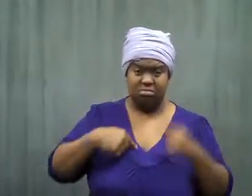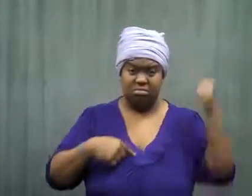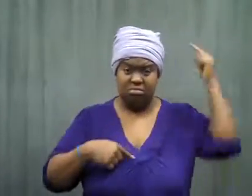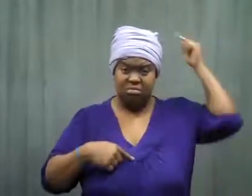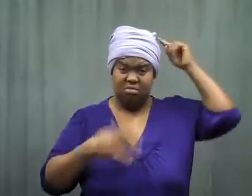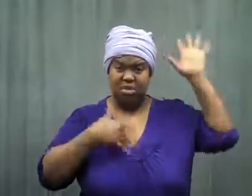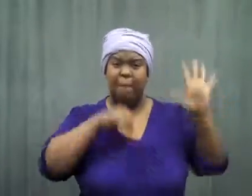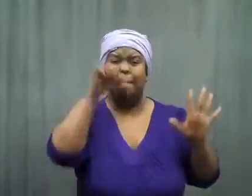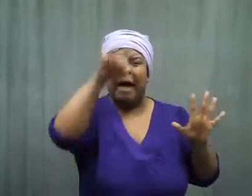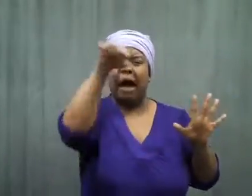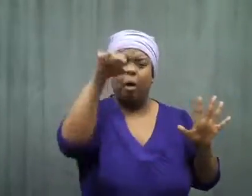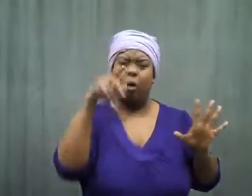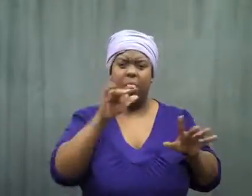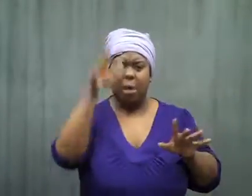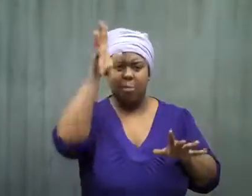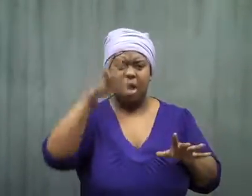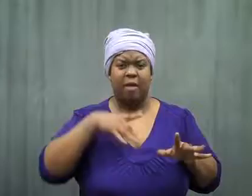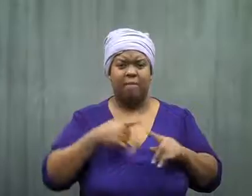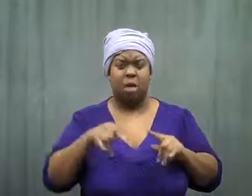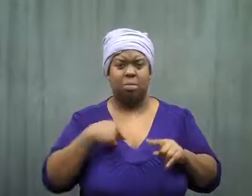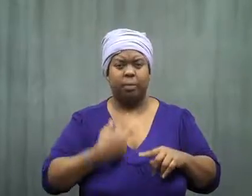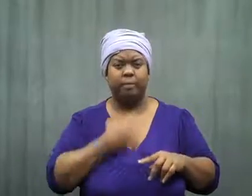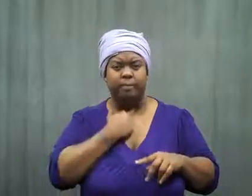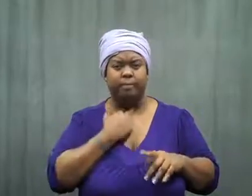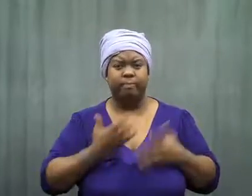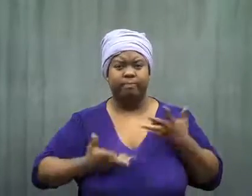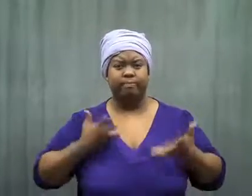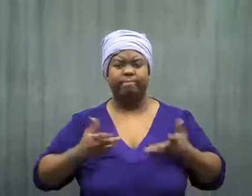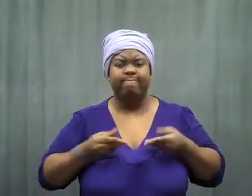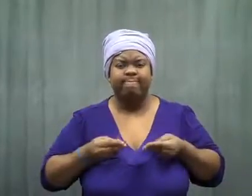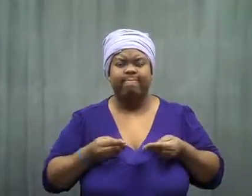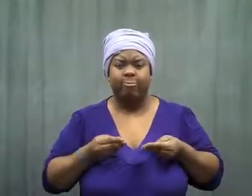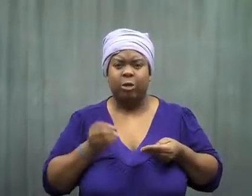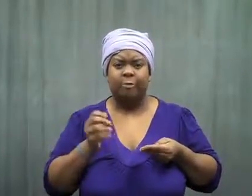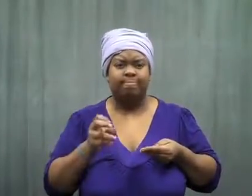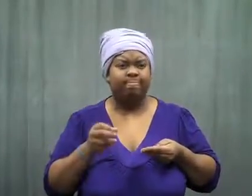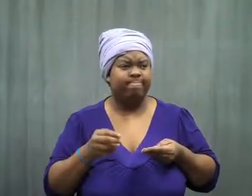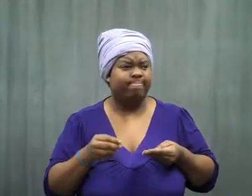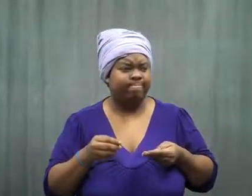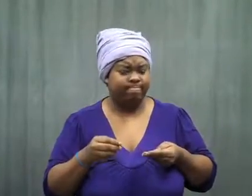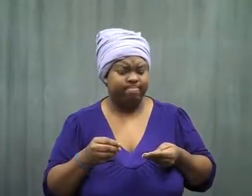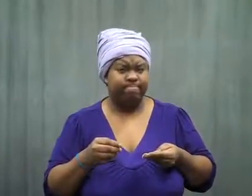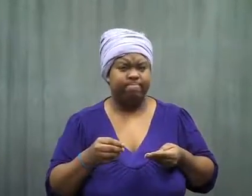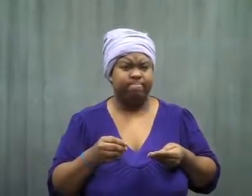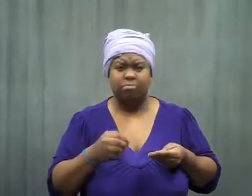I really wanted to bop that guy in the face, but I couldn't, he was gone.